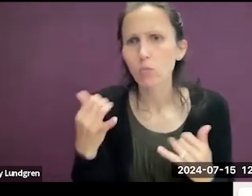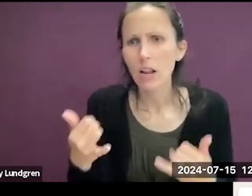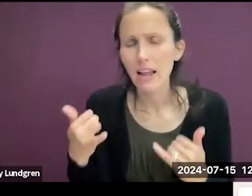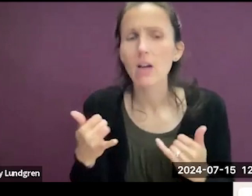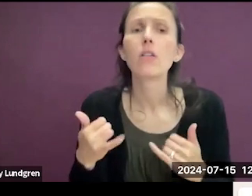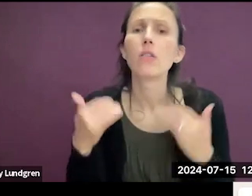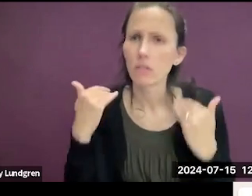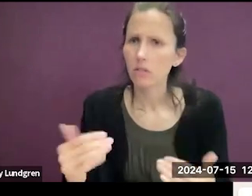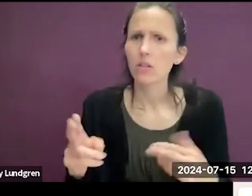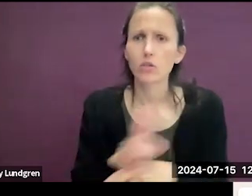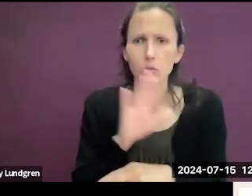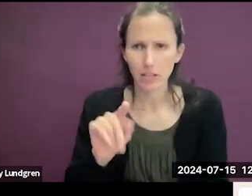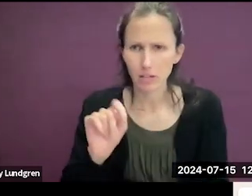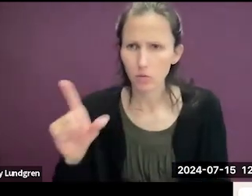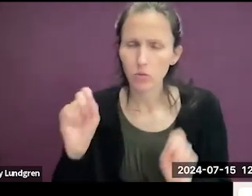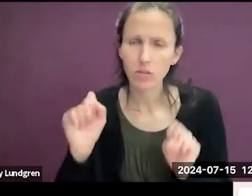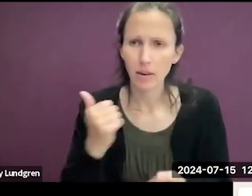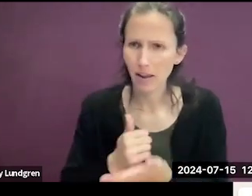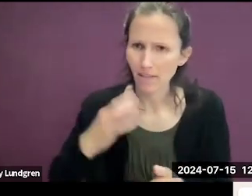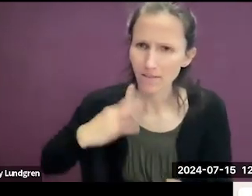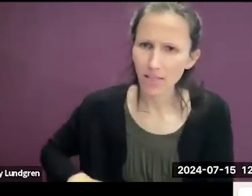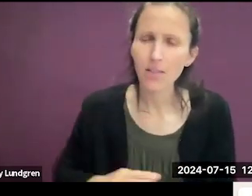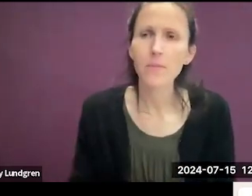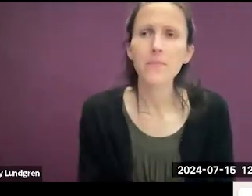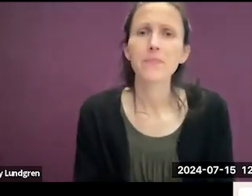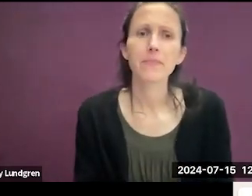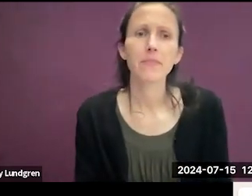It can be really, really helpful. There's also the possibility